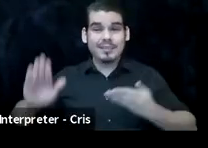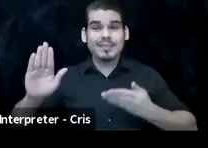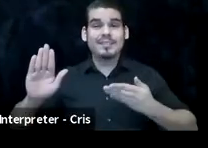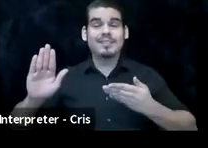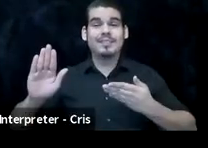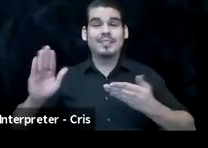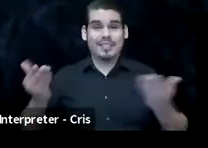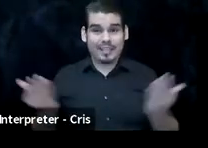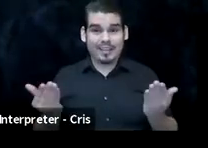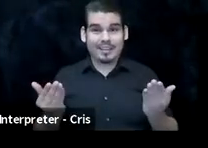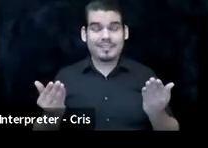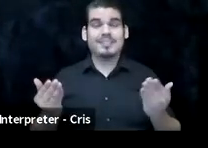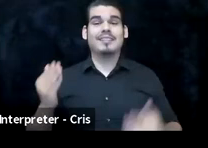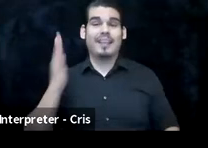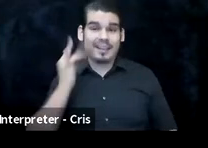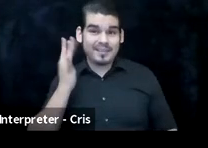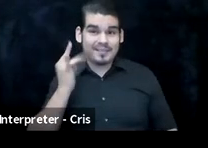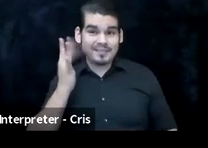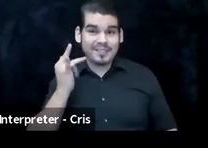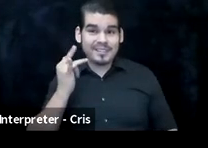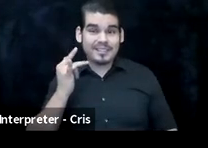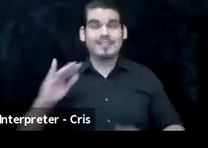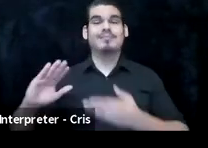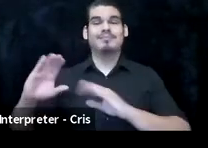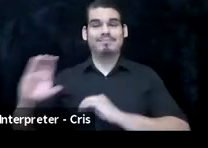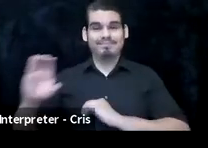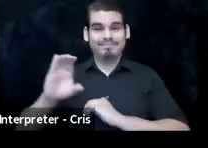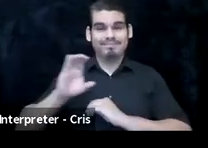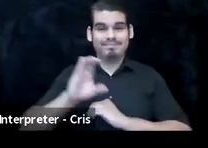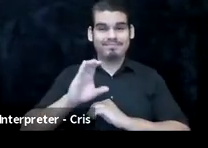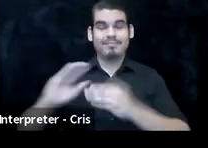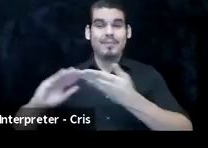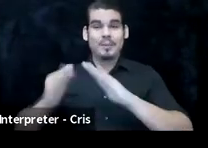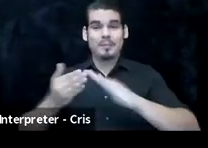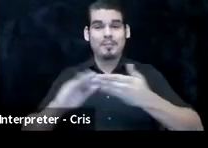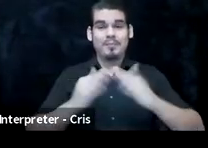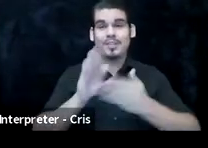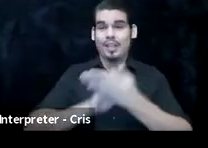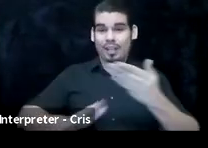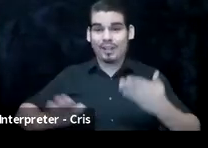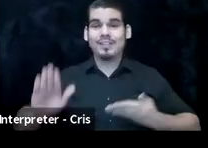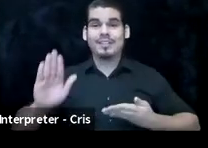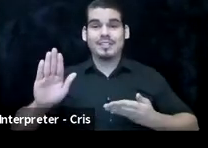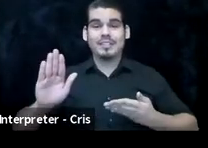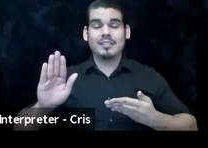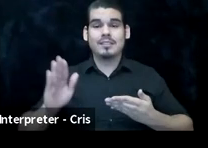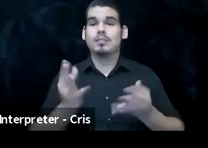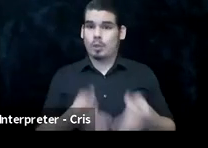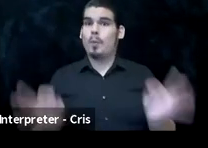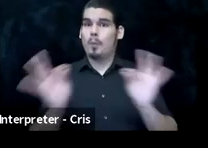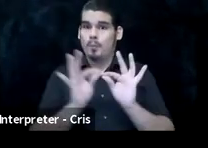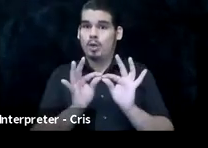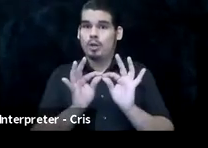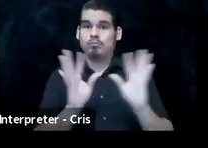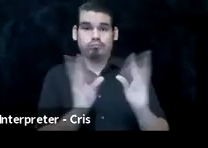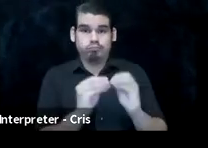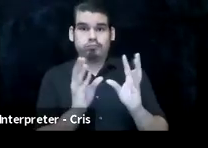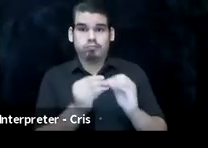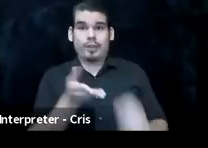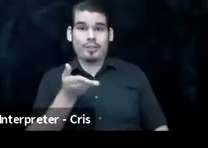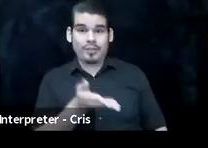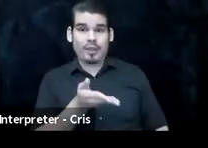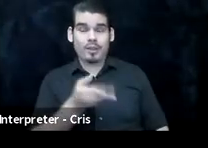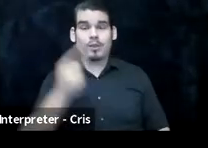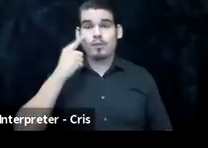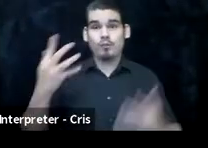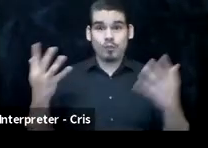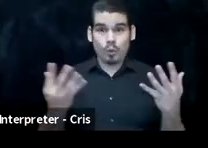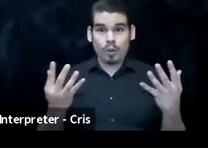Katherine Squire: it's a really awesome event, what happens there we have resolution voting, obviously, so there will be some time for debate and then we're going to go into the votes, so you guys.